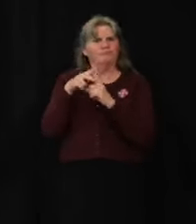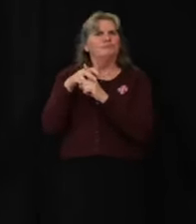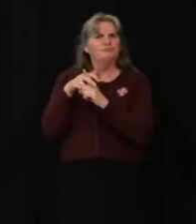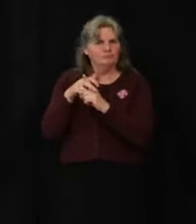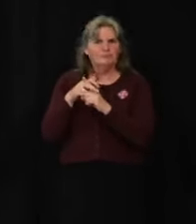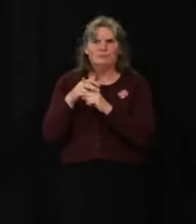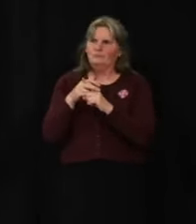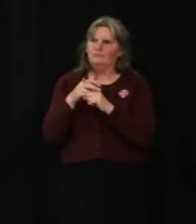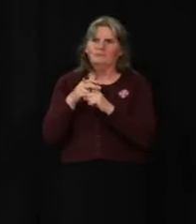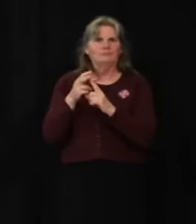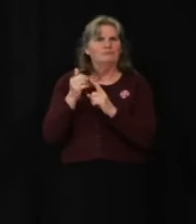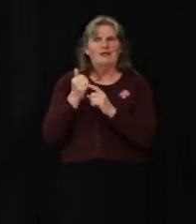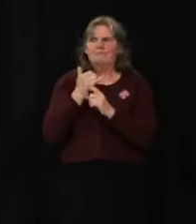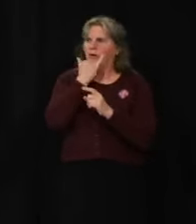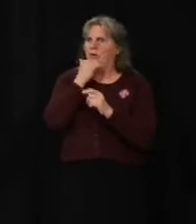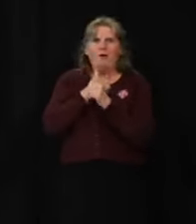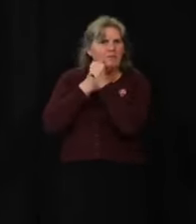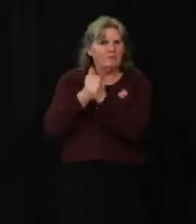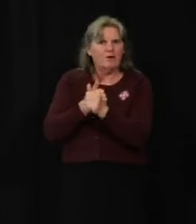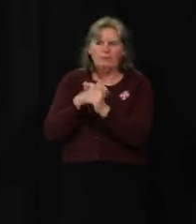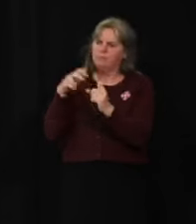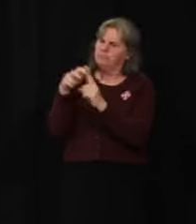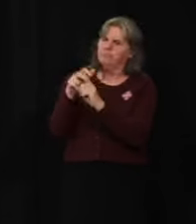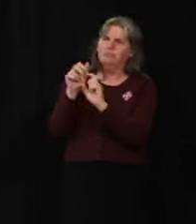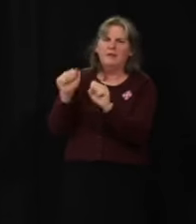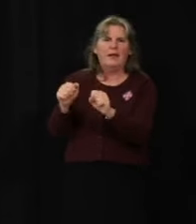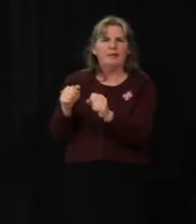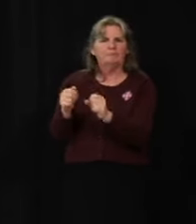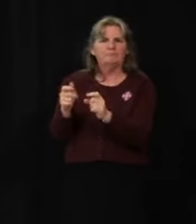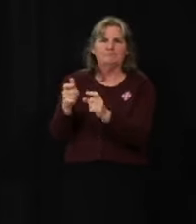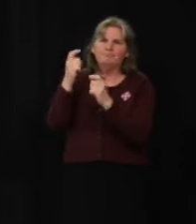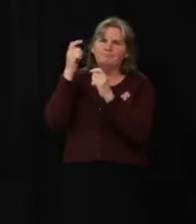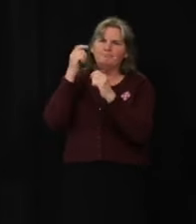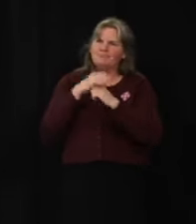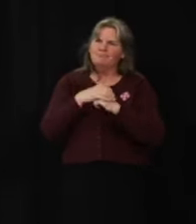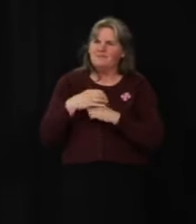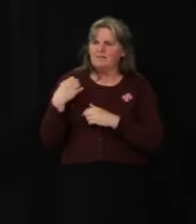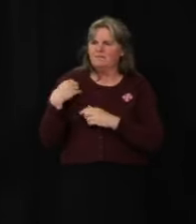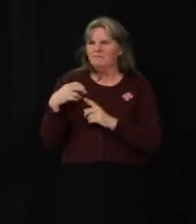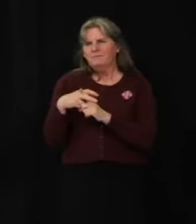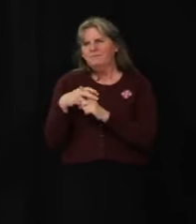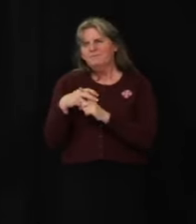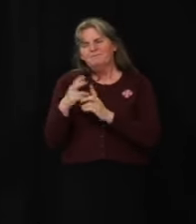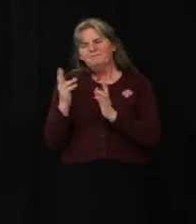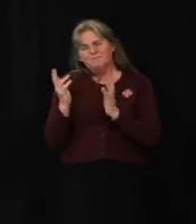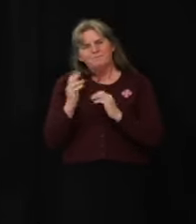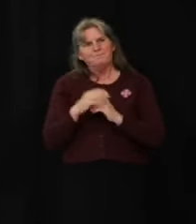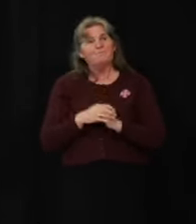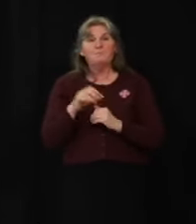Really, we are looking for basically signs of COVID coming back in. So let's state -- let's say we